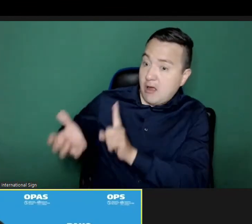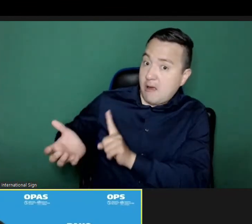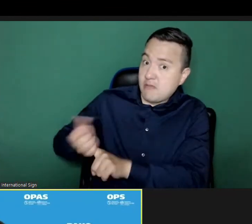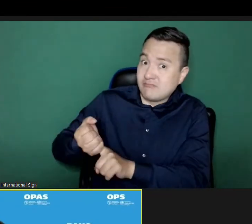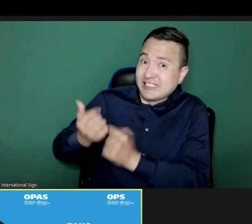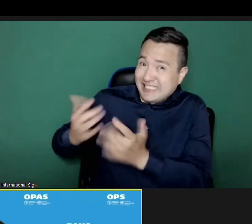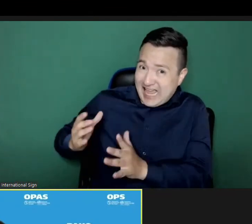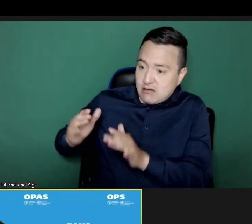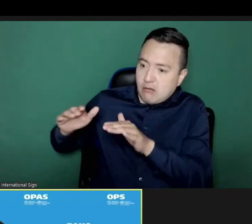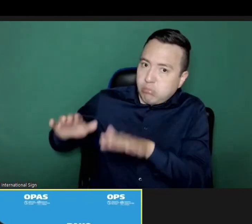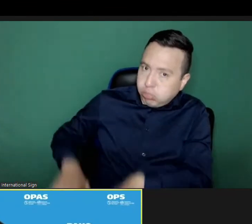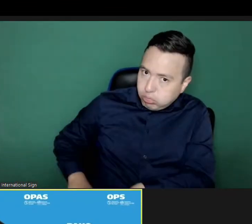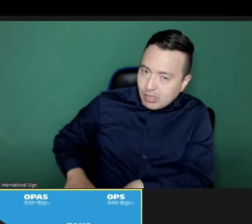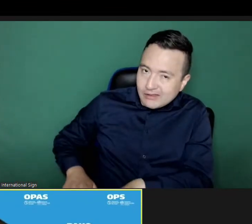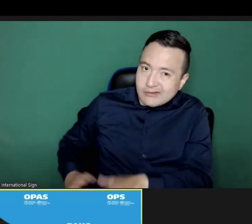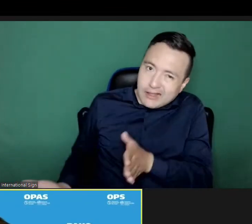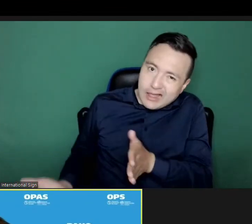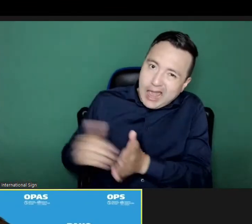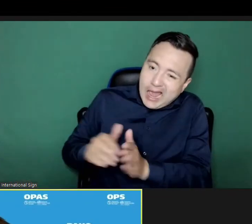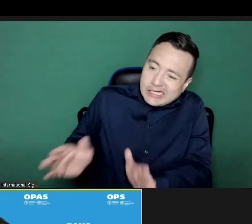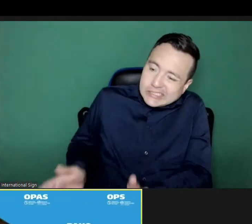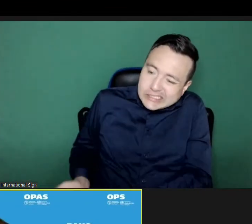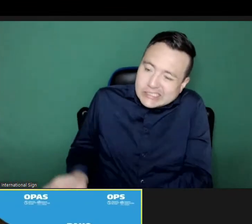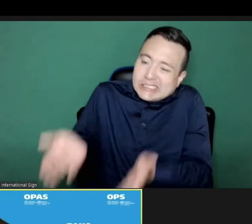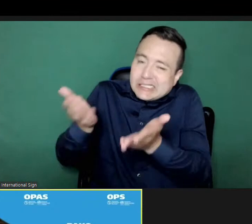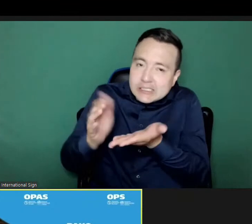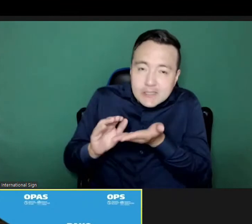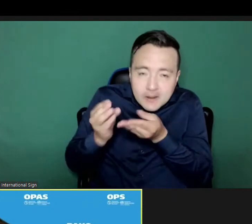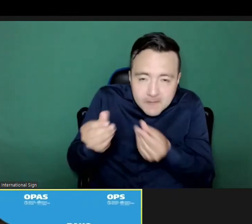observed within the countries.